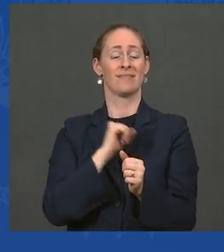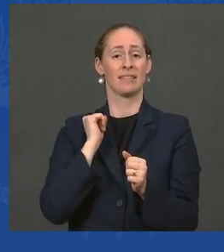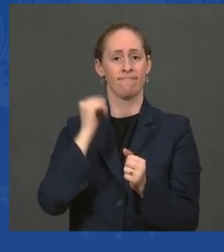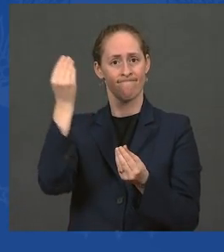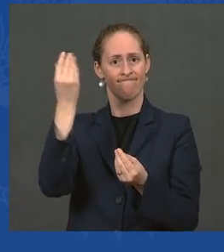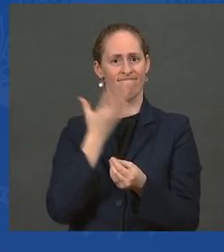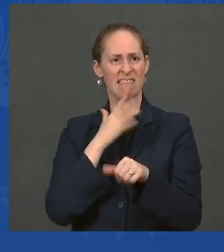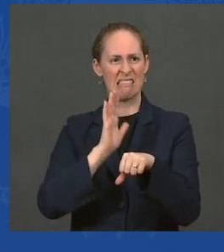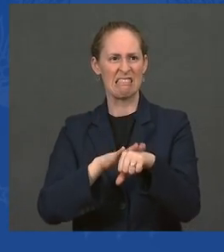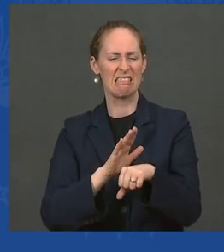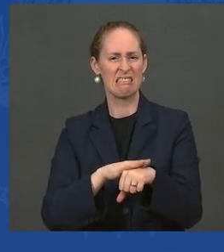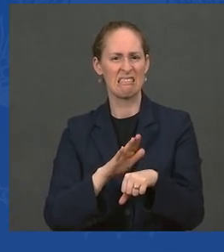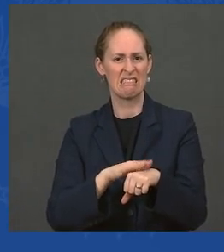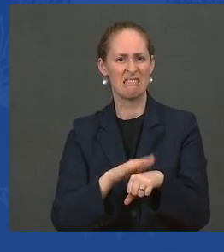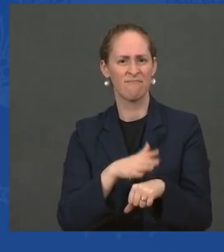and my two boys were seriously injured.